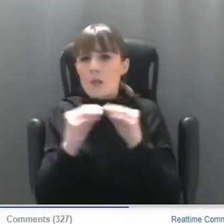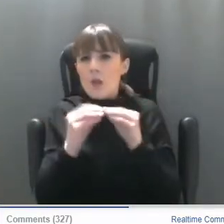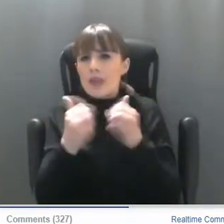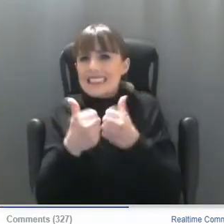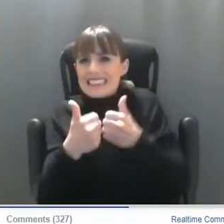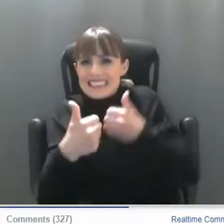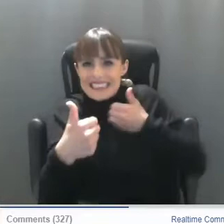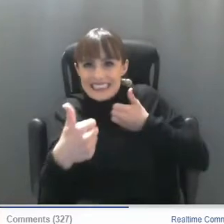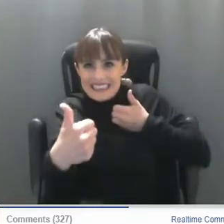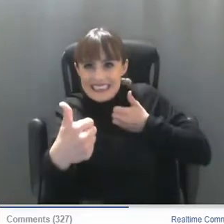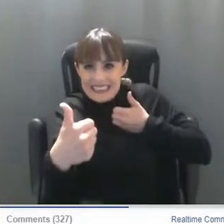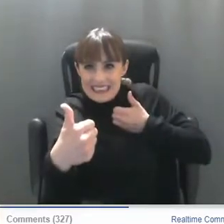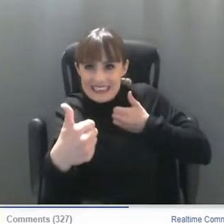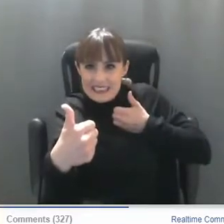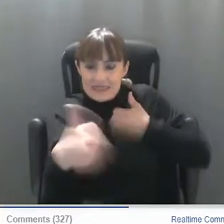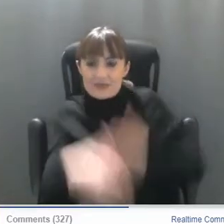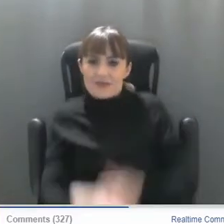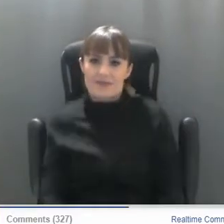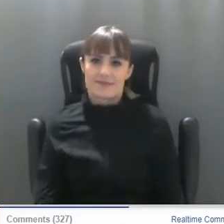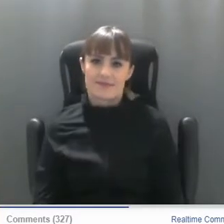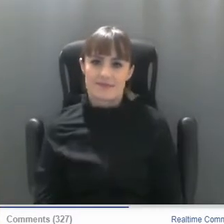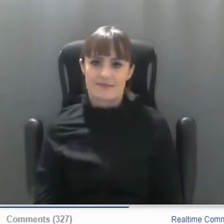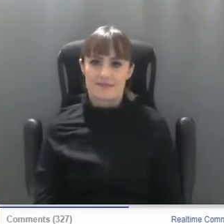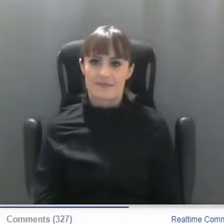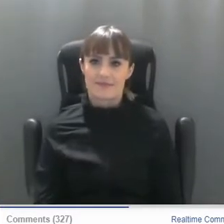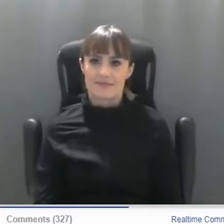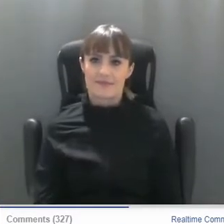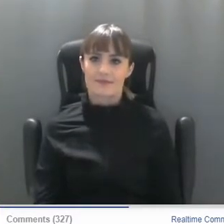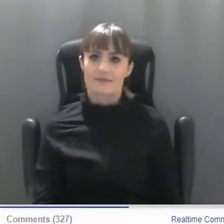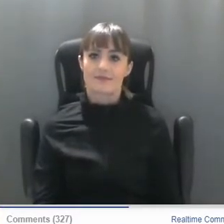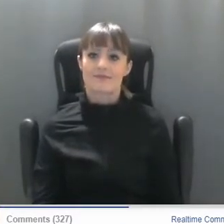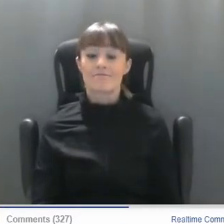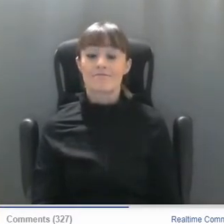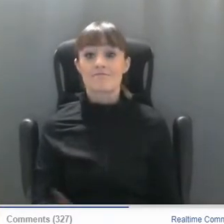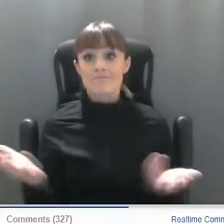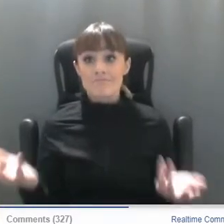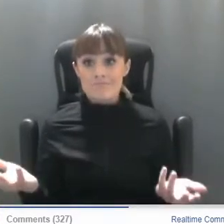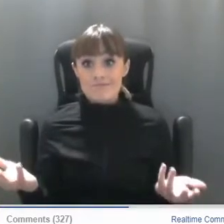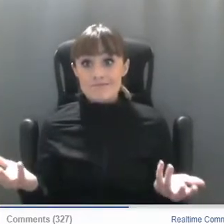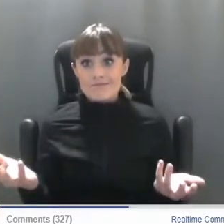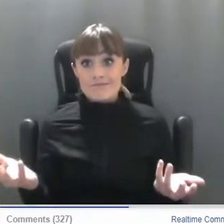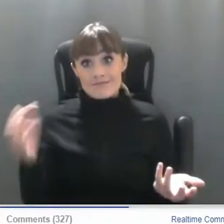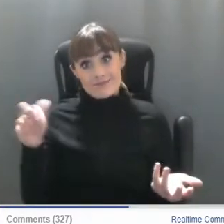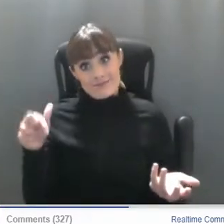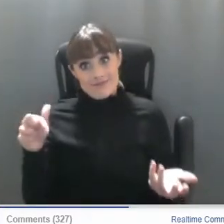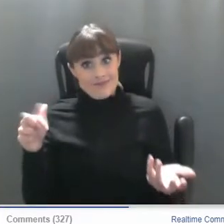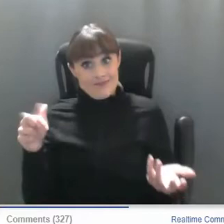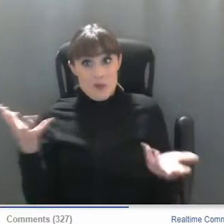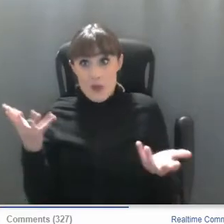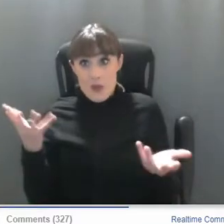getting too close. So you guys, this is kind of what it looks like at the zoo right now.